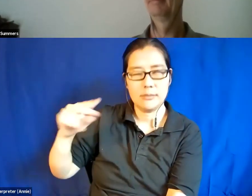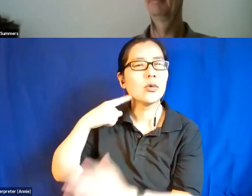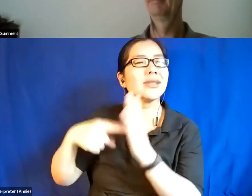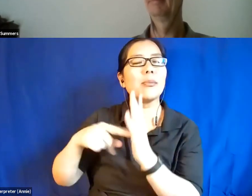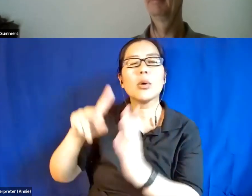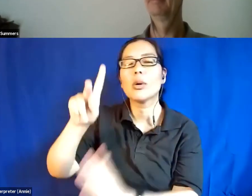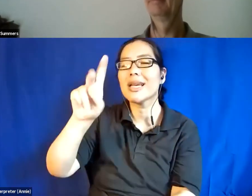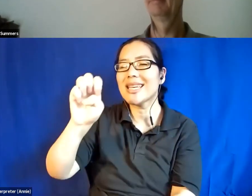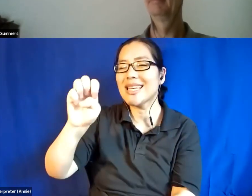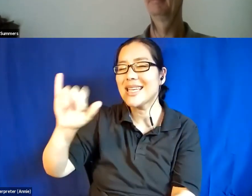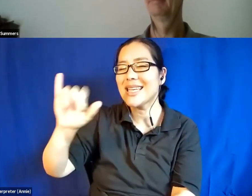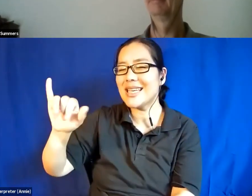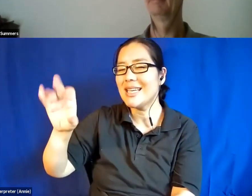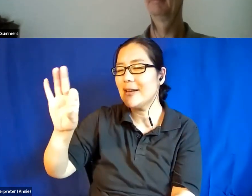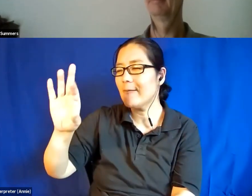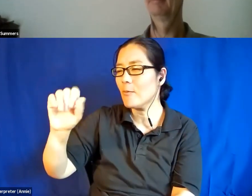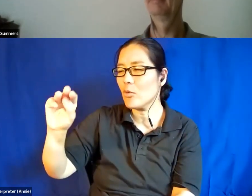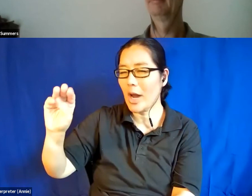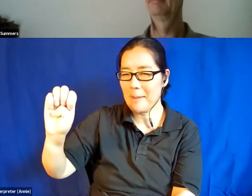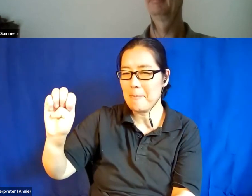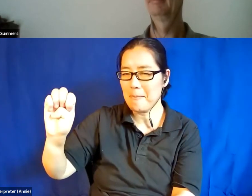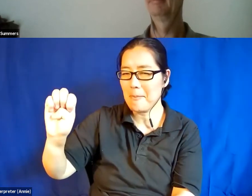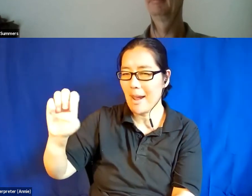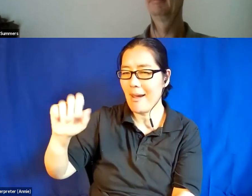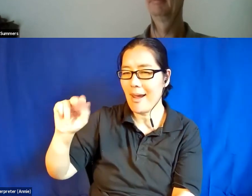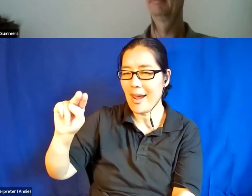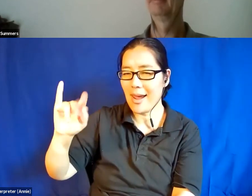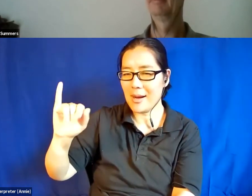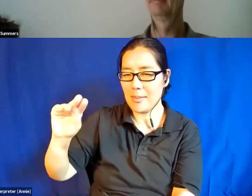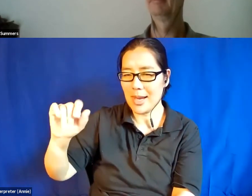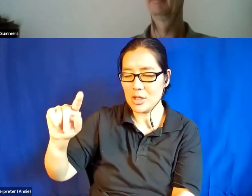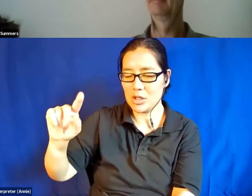key frames are defined and the in betweens are often al algorithm